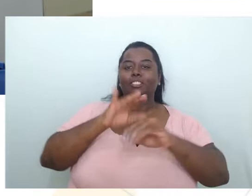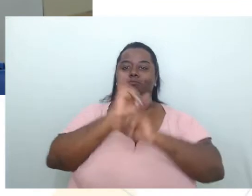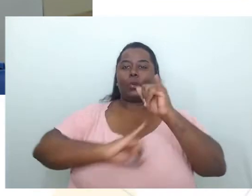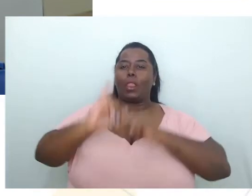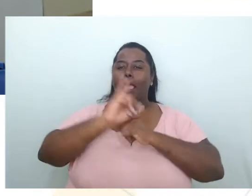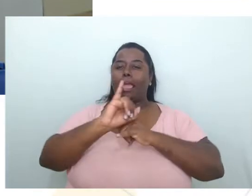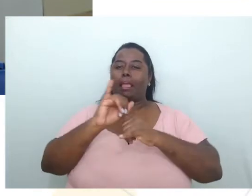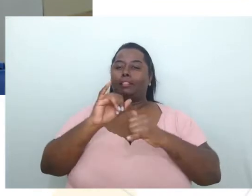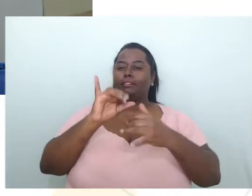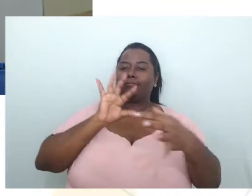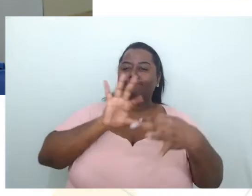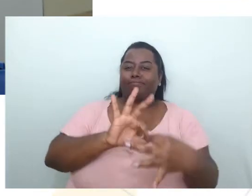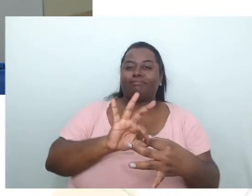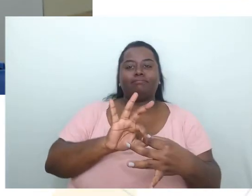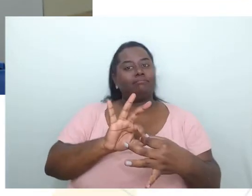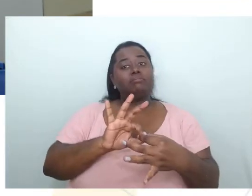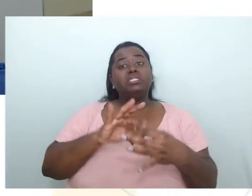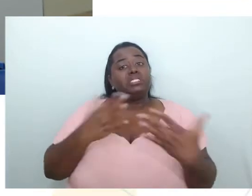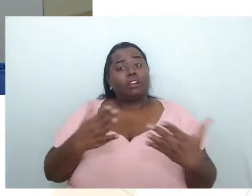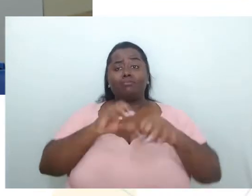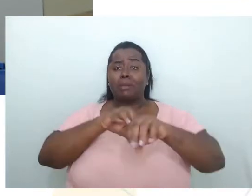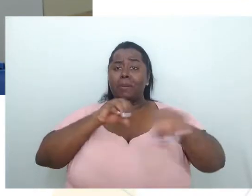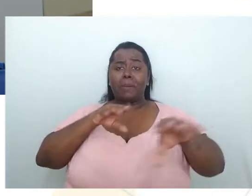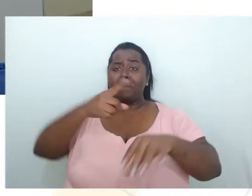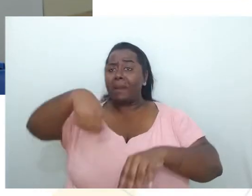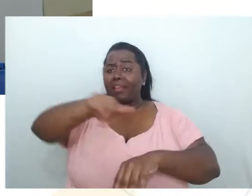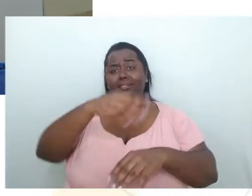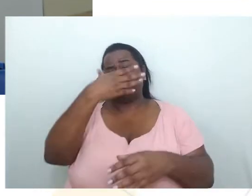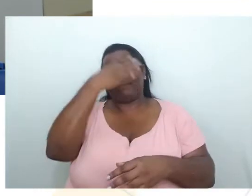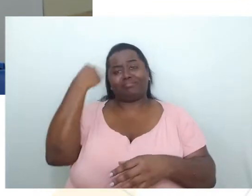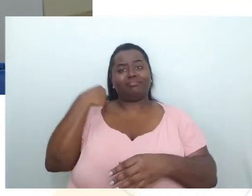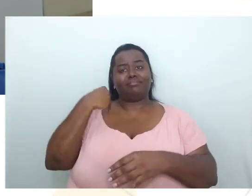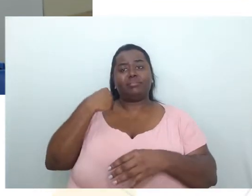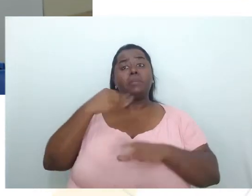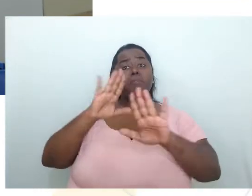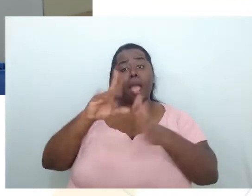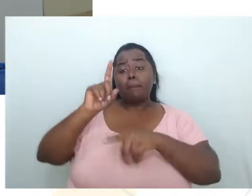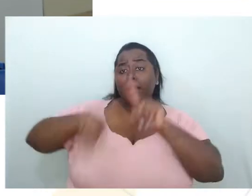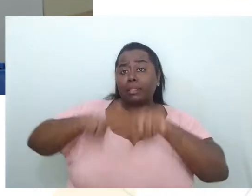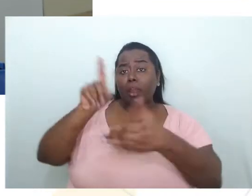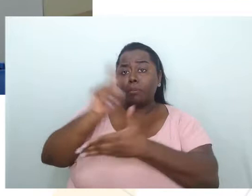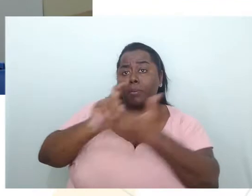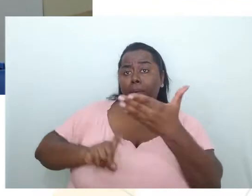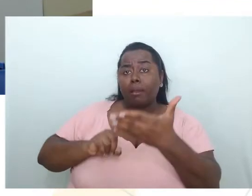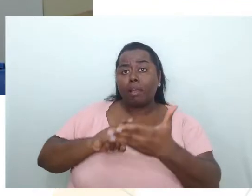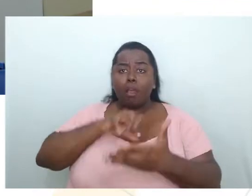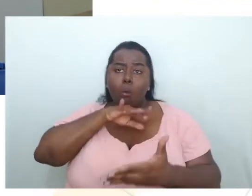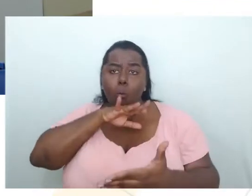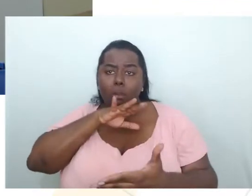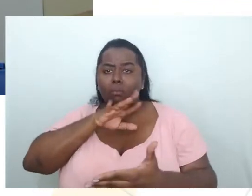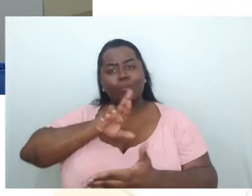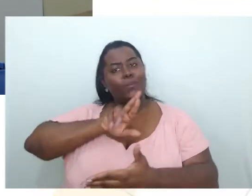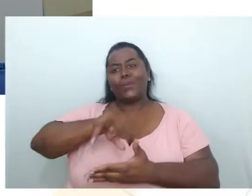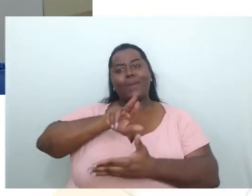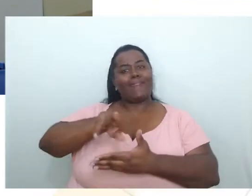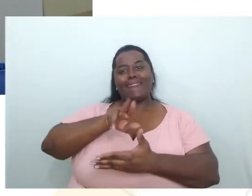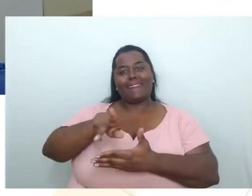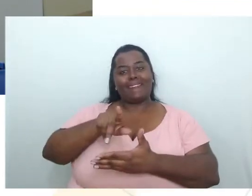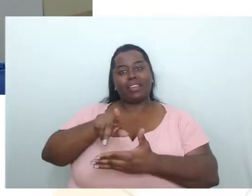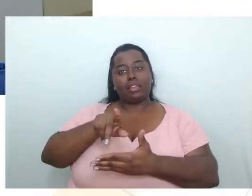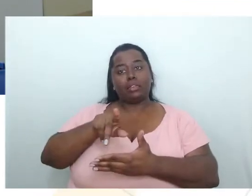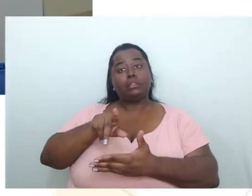education for them, so print is not such a bad idea if it is necessary, if you want